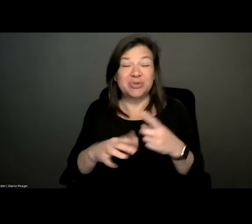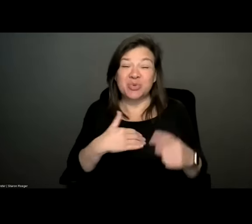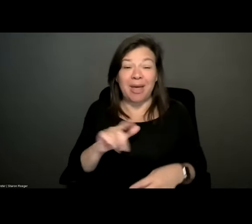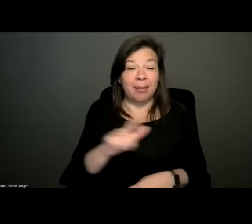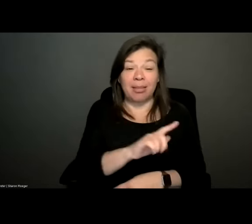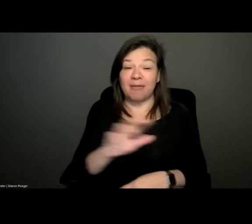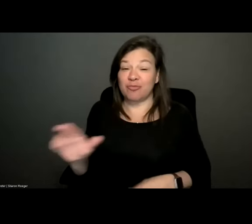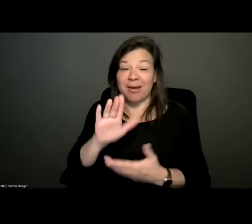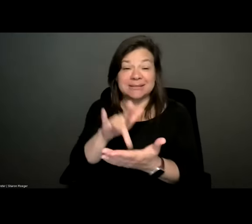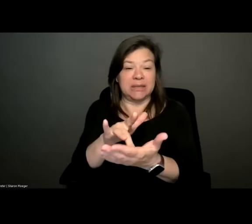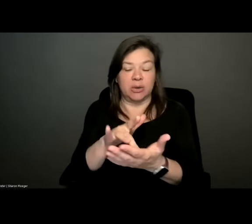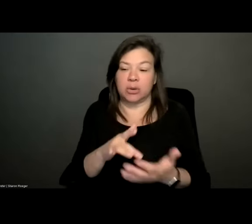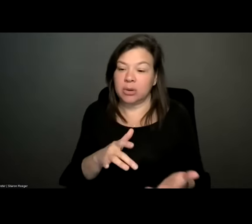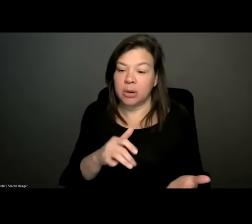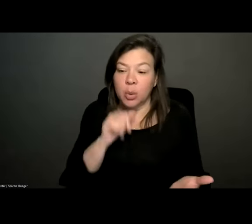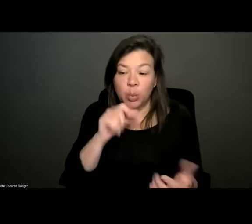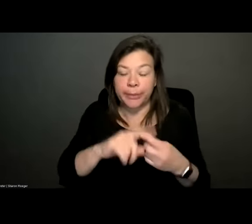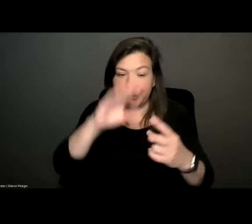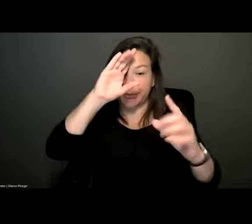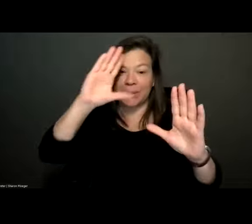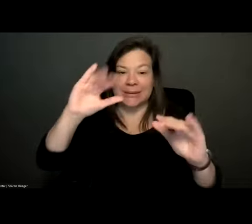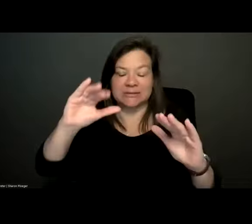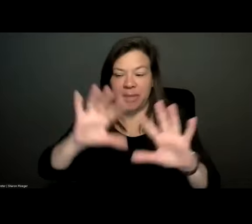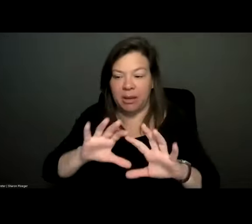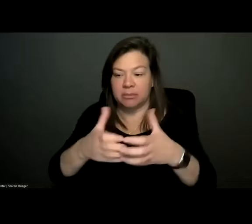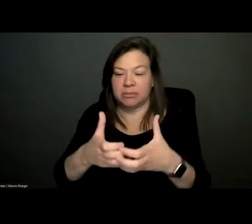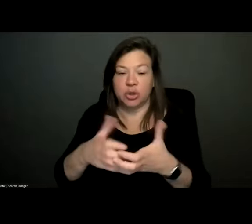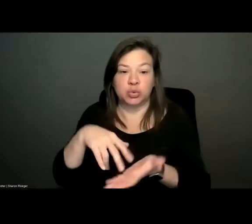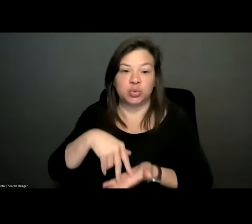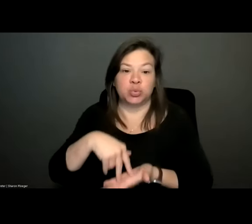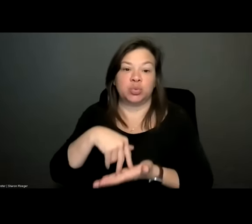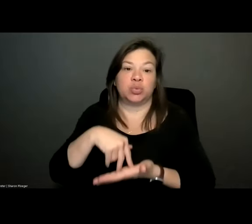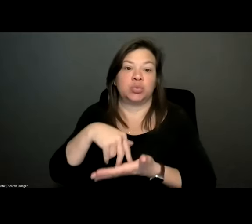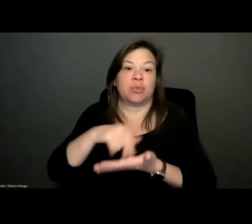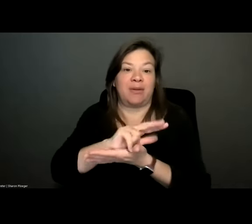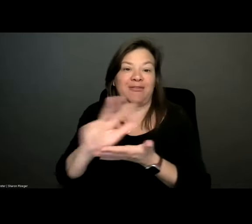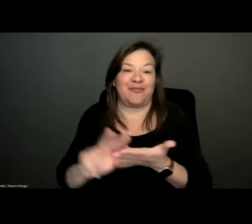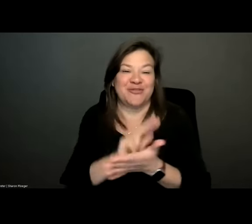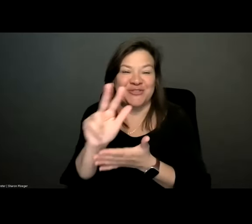We don't expect an audience to stand for a three hour performance, you know?